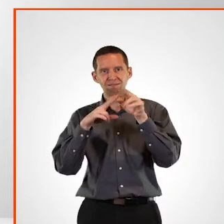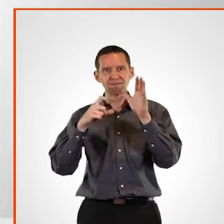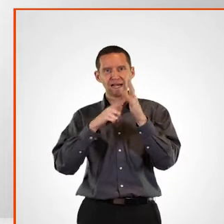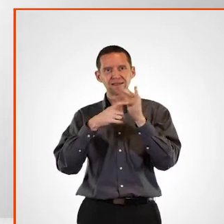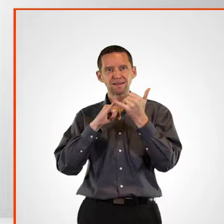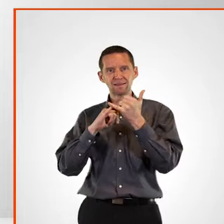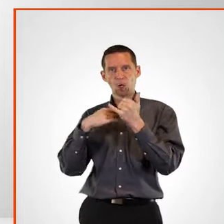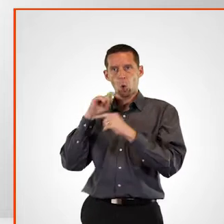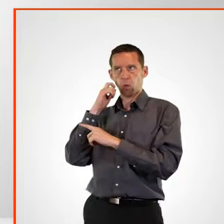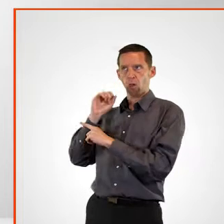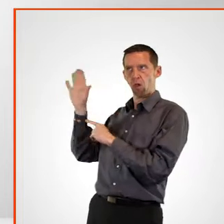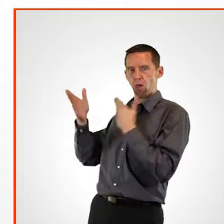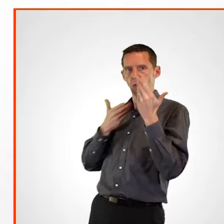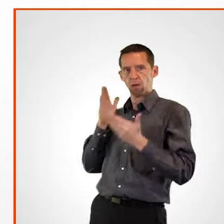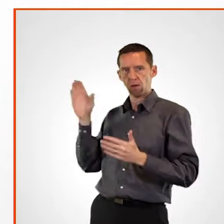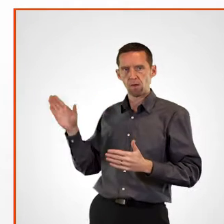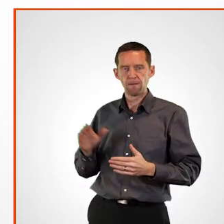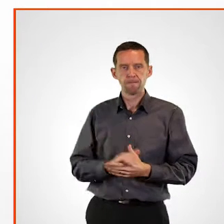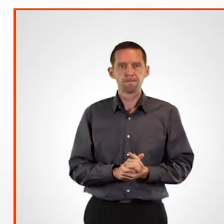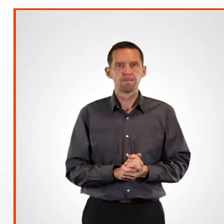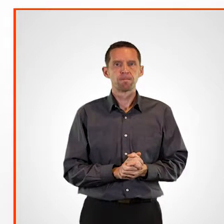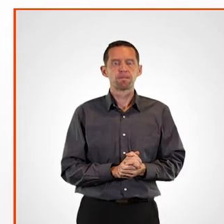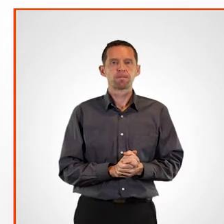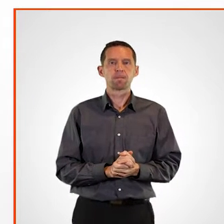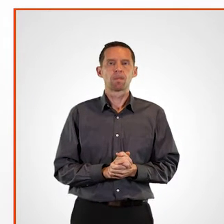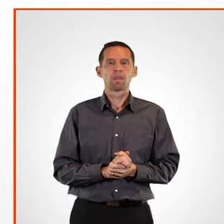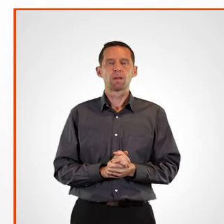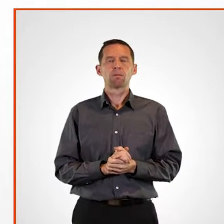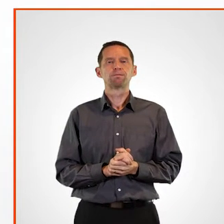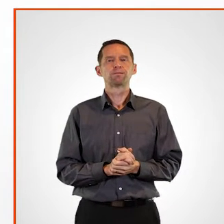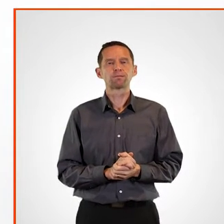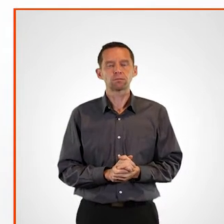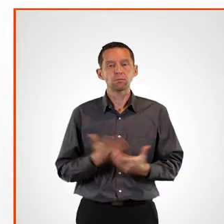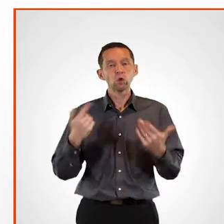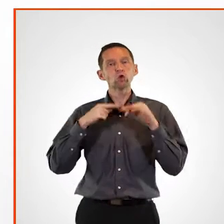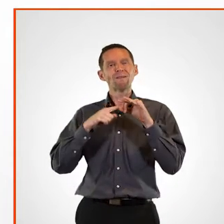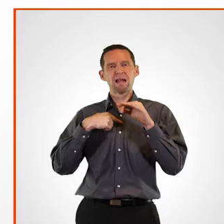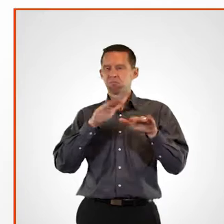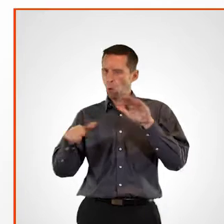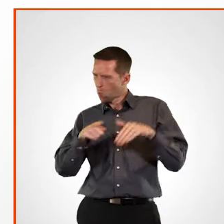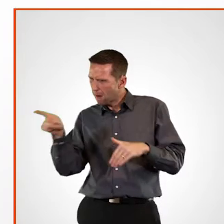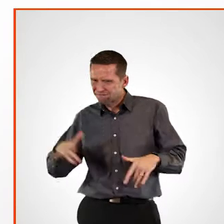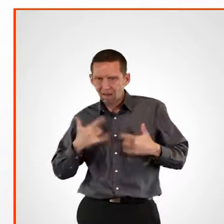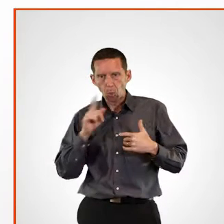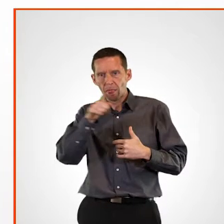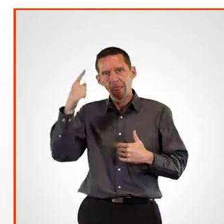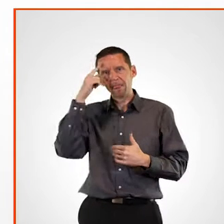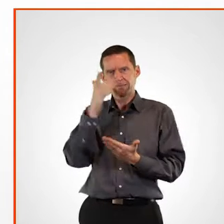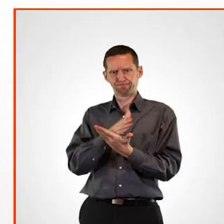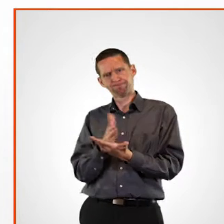as we'll see in a couple of minutes. In our little survey, we said to people, "What do you consider to be borderline hearing?"